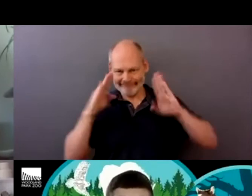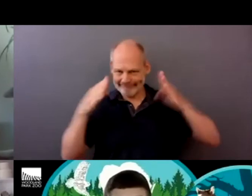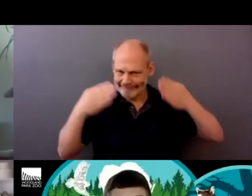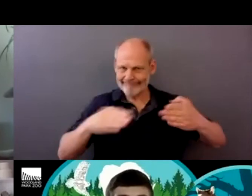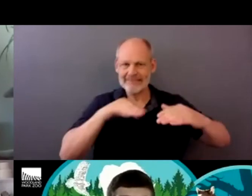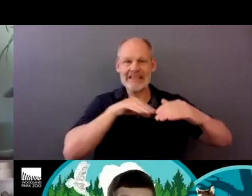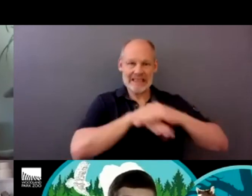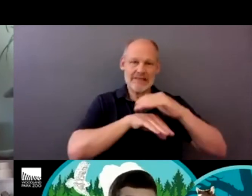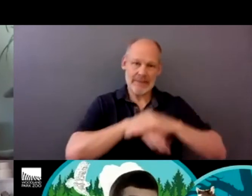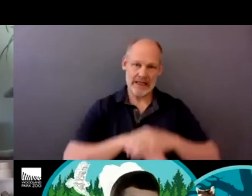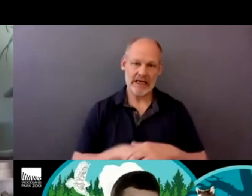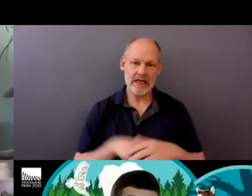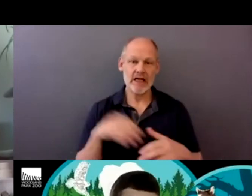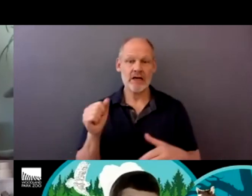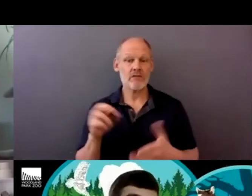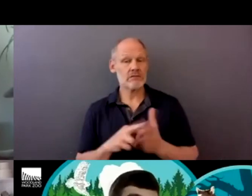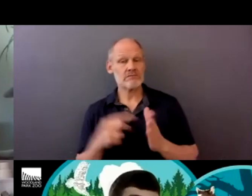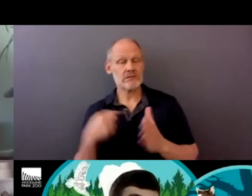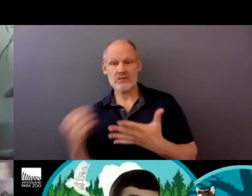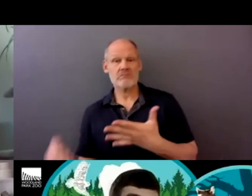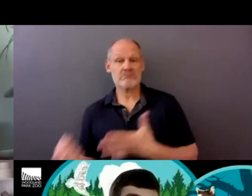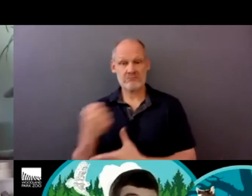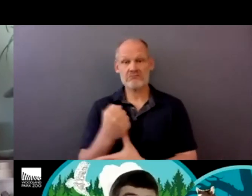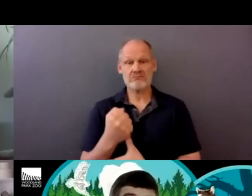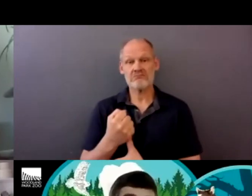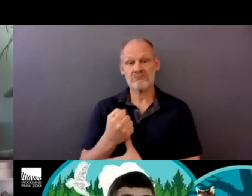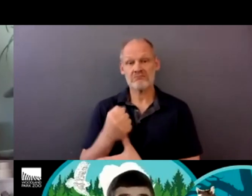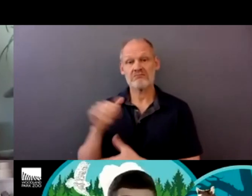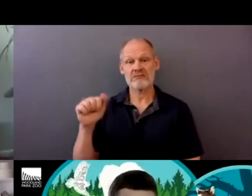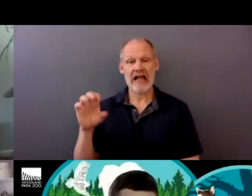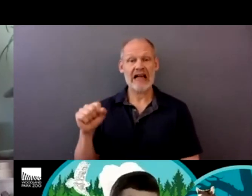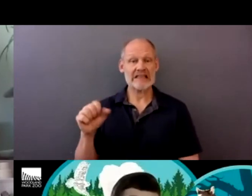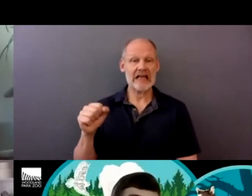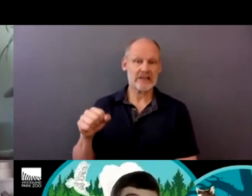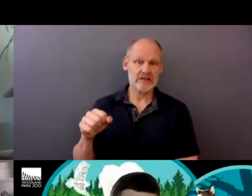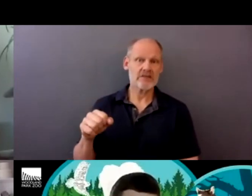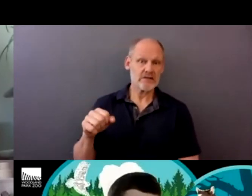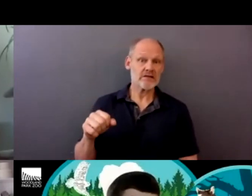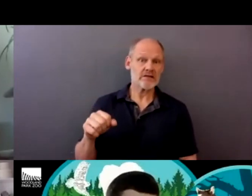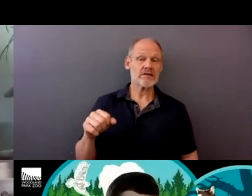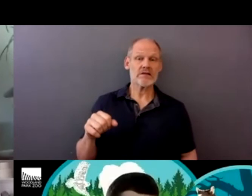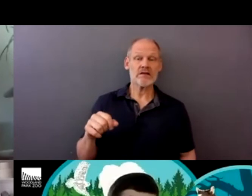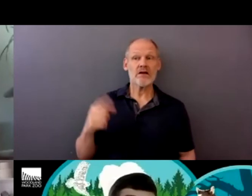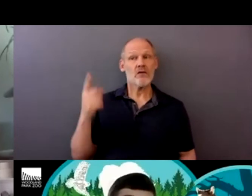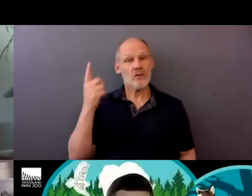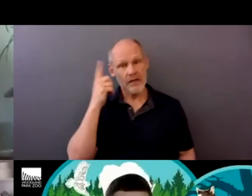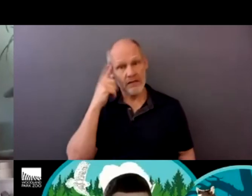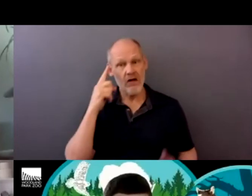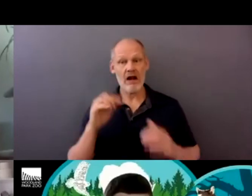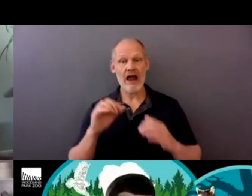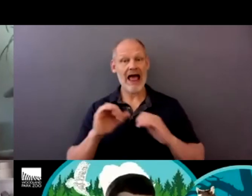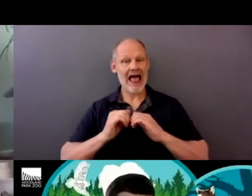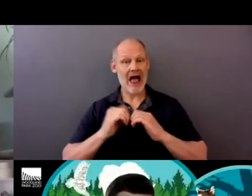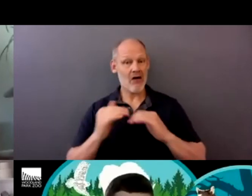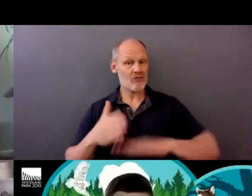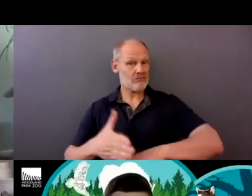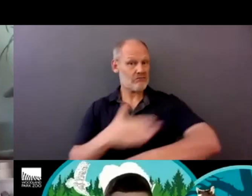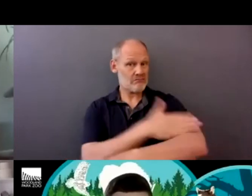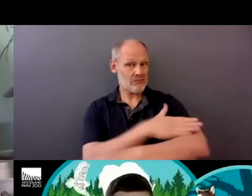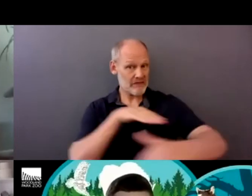how we create greater access to the zoo through universal design, and rapid redesign process will